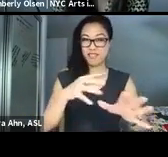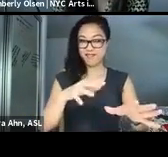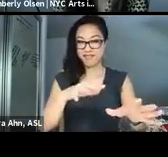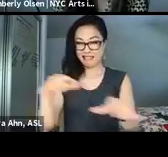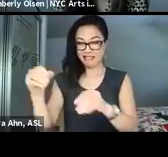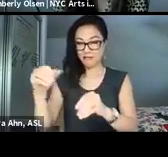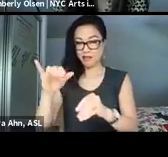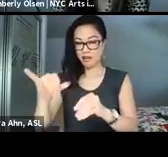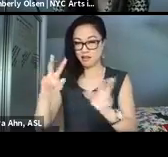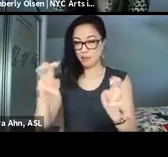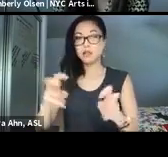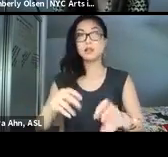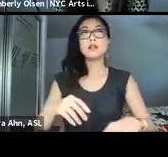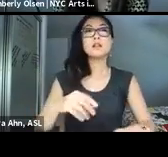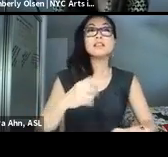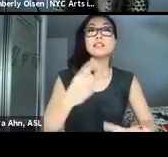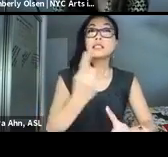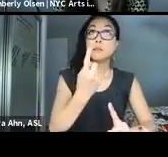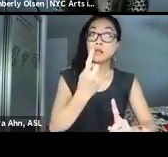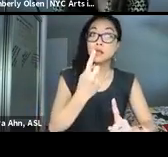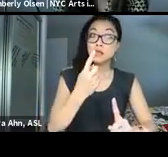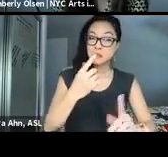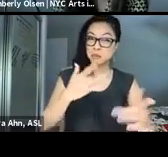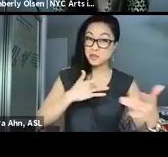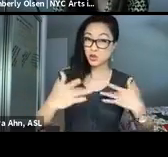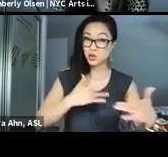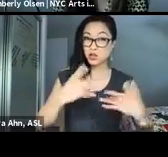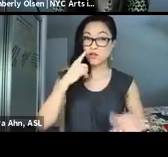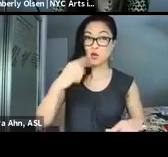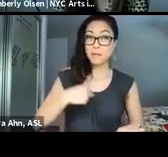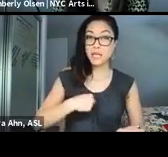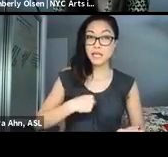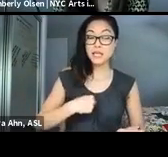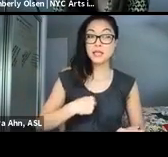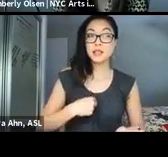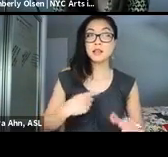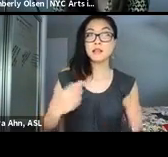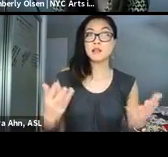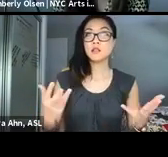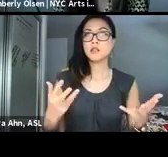How do you envision arts education looking in the next two months, six months,